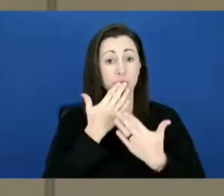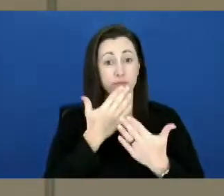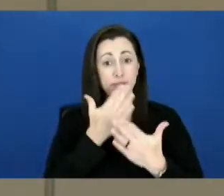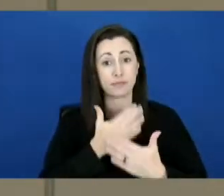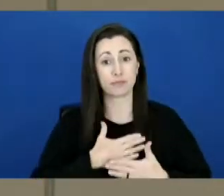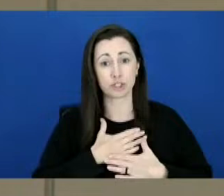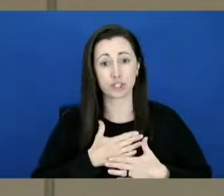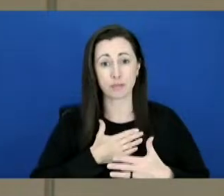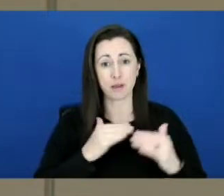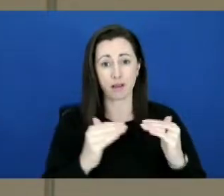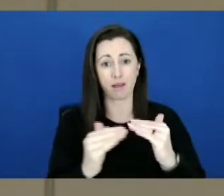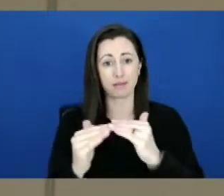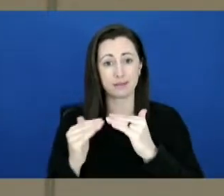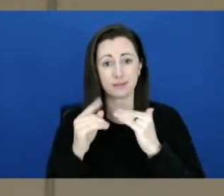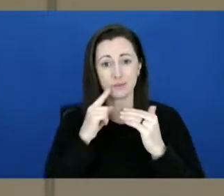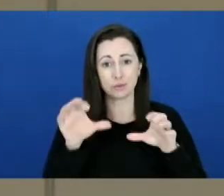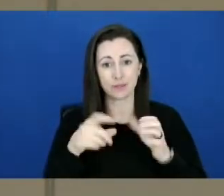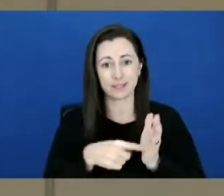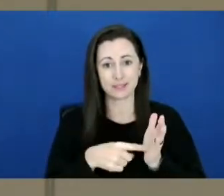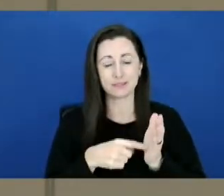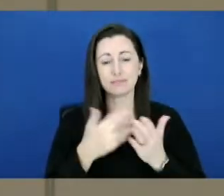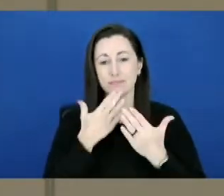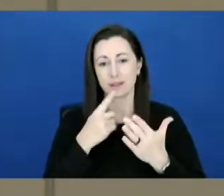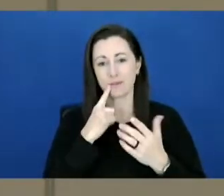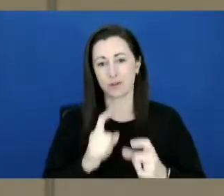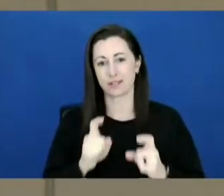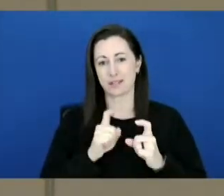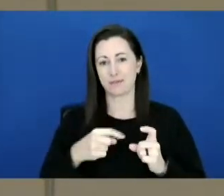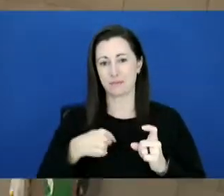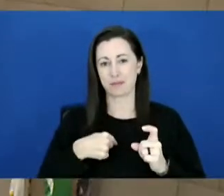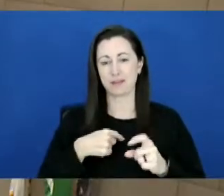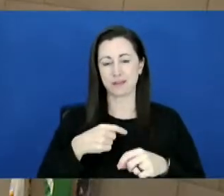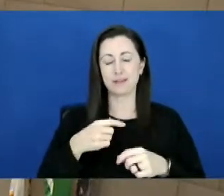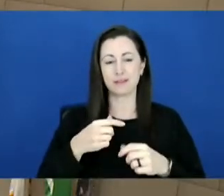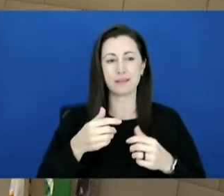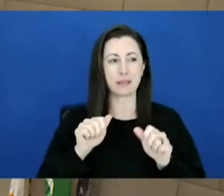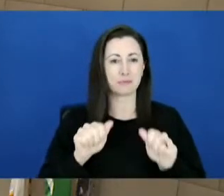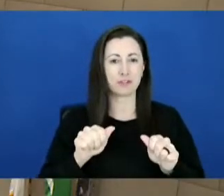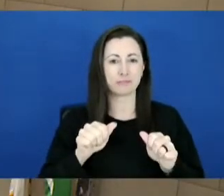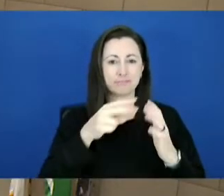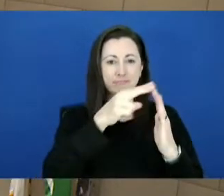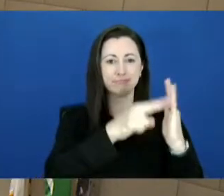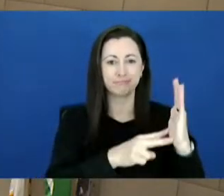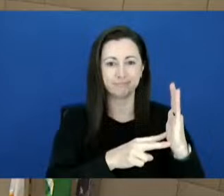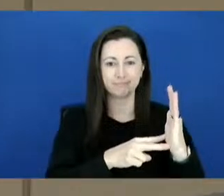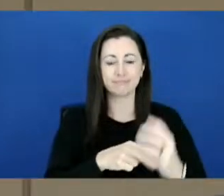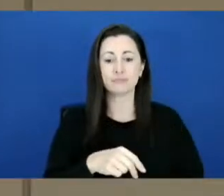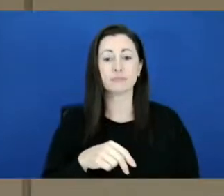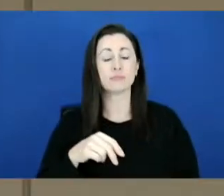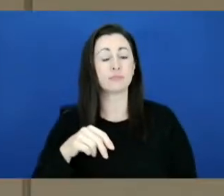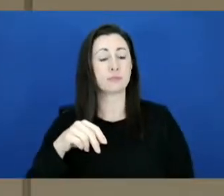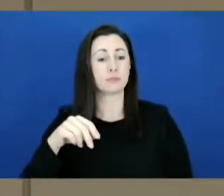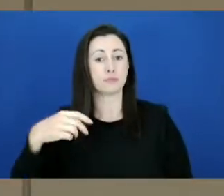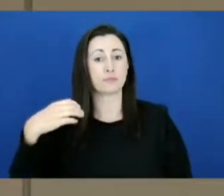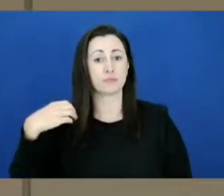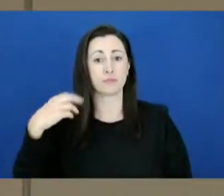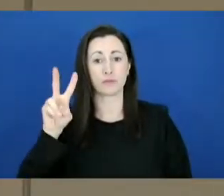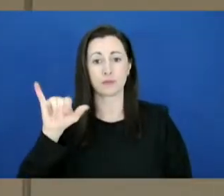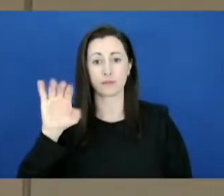DEFINITELY WOULD BE PROUD. SO I APPRECIATE YOU, COLLEAGUES, FOR DOING THIS. AND THANK YOU FOR GIVING ME THAT